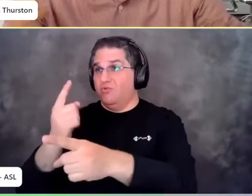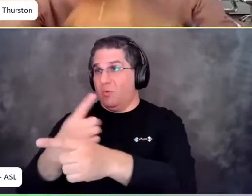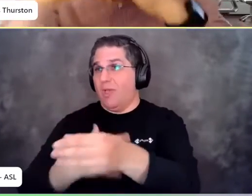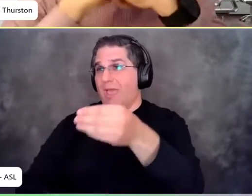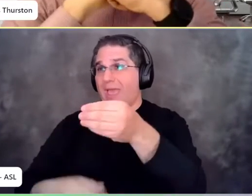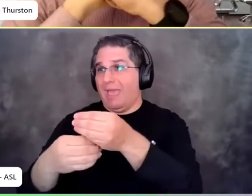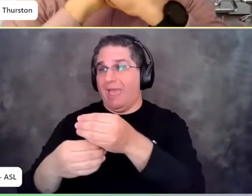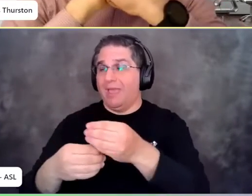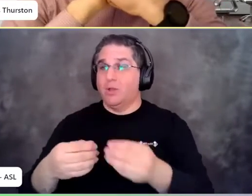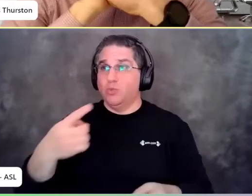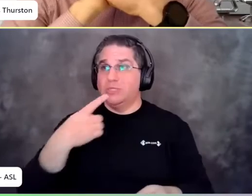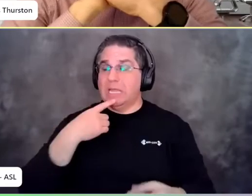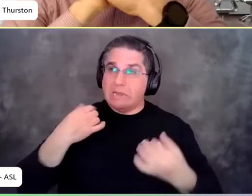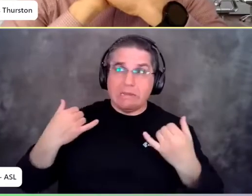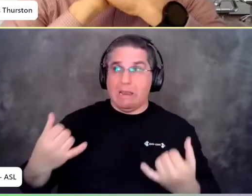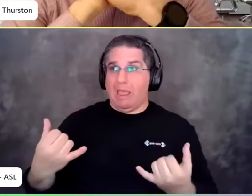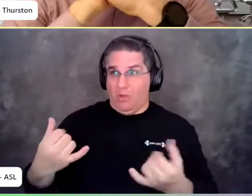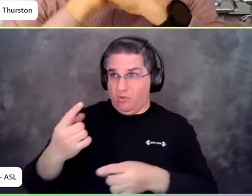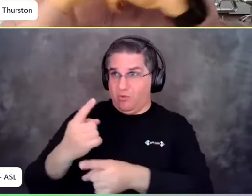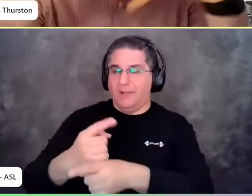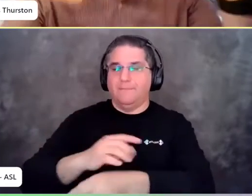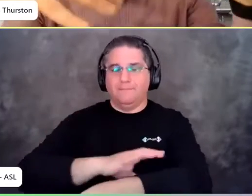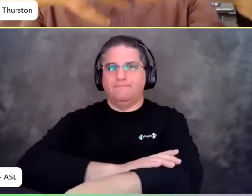and again, it is about that partnership. So thank you.